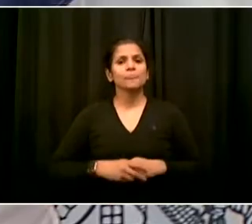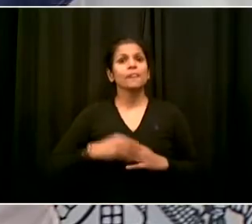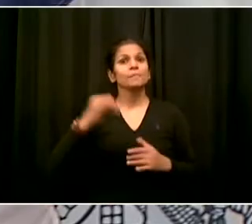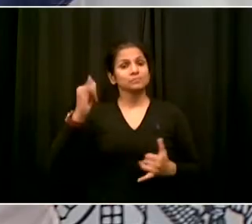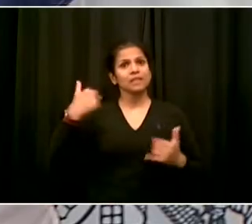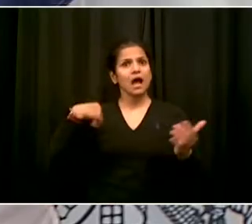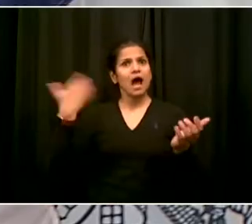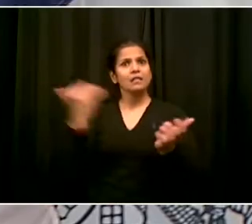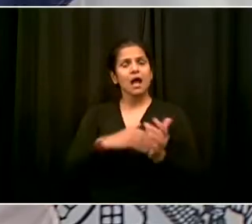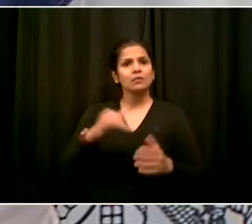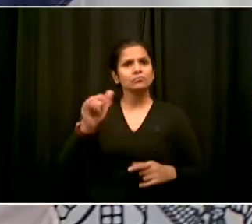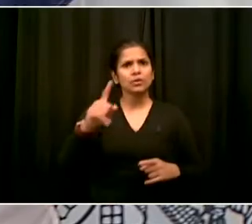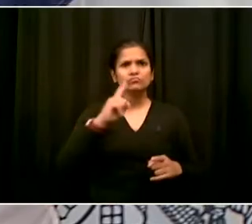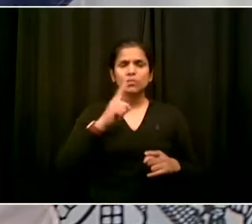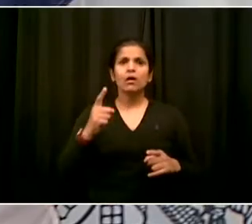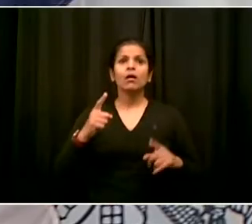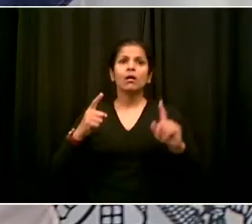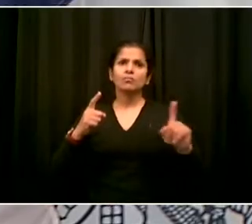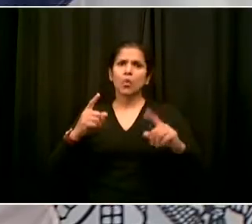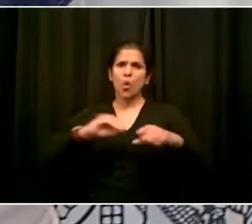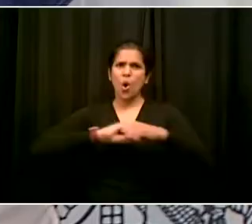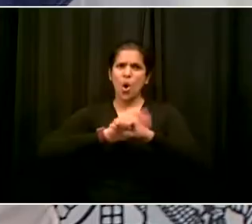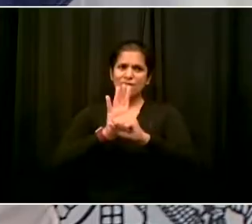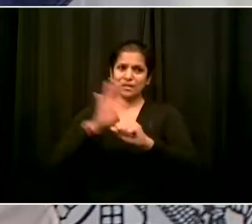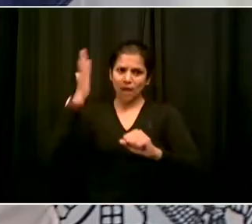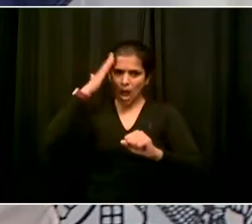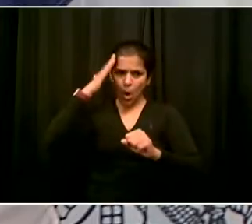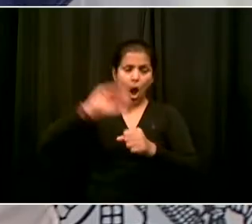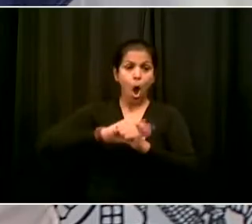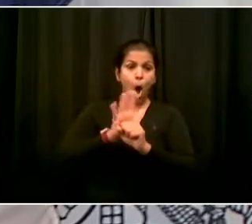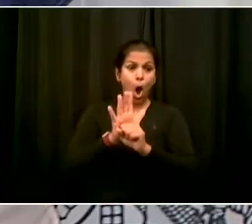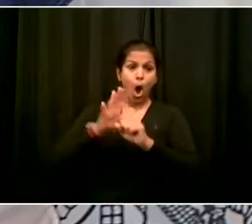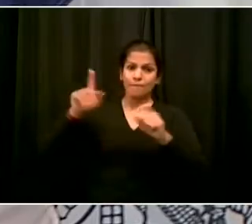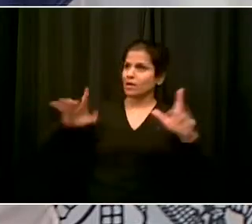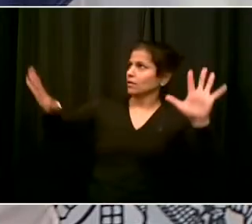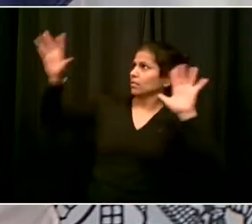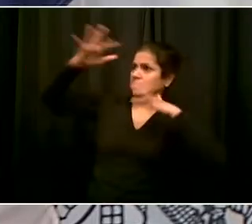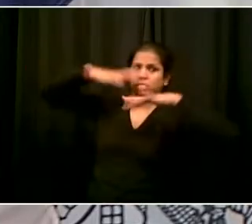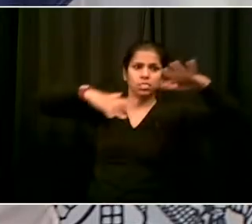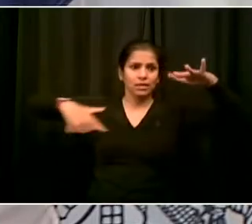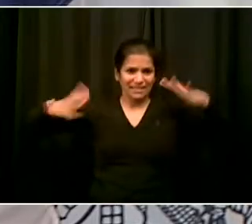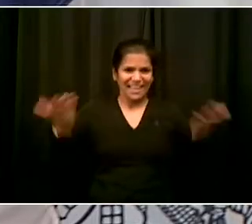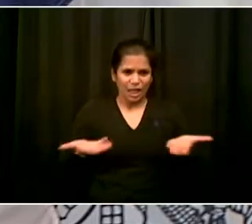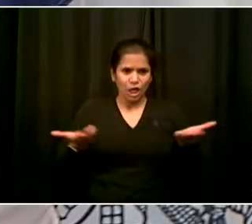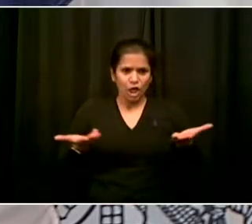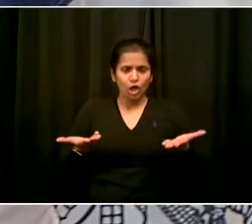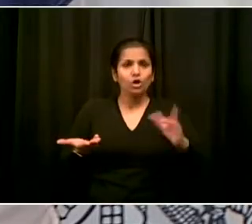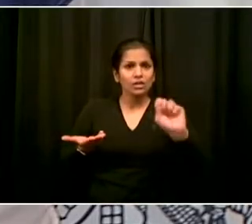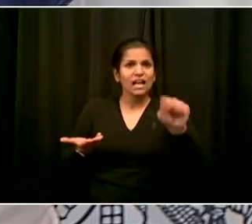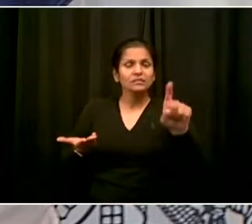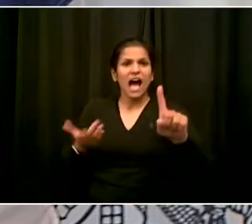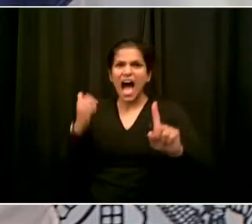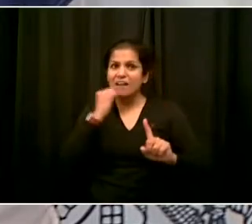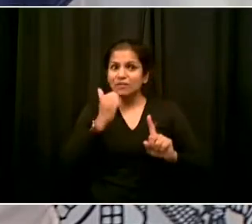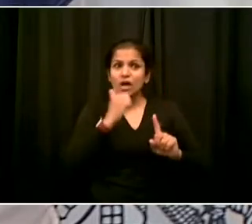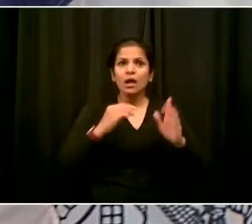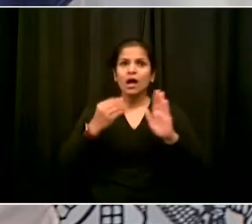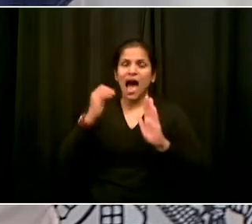CORONAVIRUS, BUT IN THE MEANTIME WE HAVE A TREMENDOUS CHALLENGE AND WE'RE GOING TO GO OVER OUR INDICATORS NOW WHICH CERTAINLY